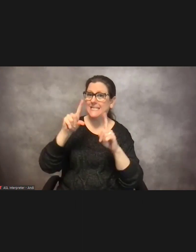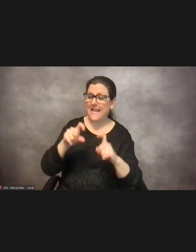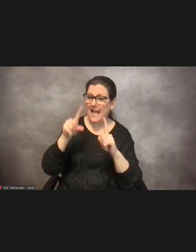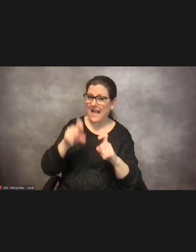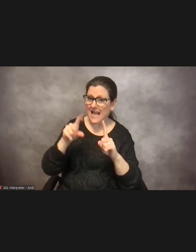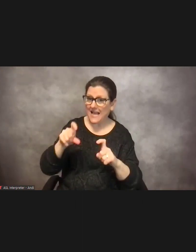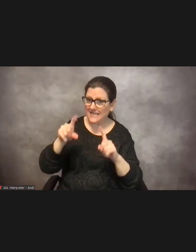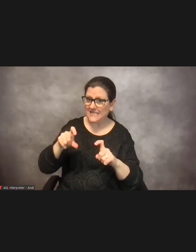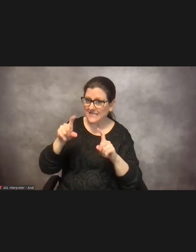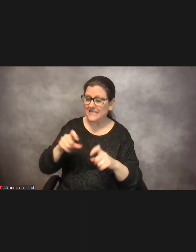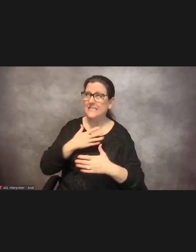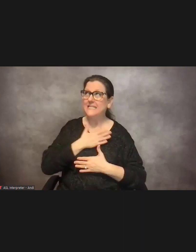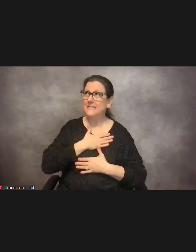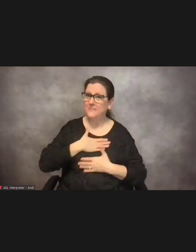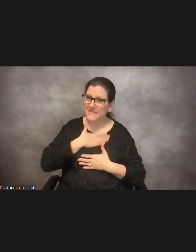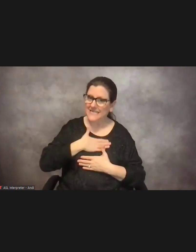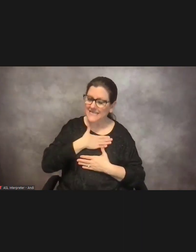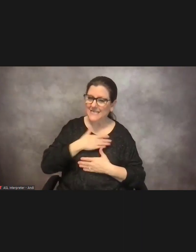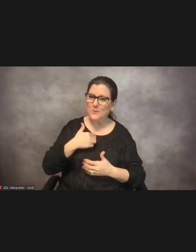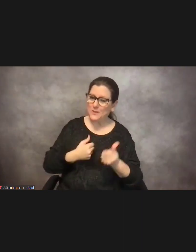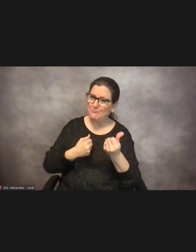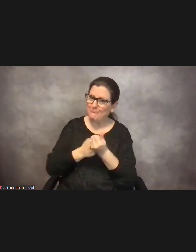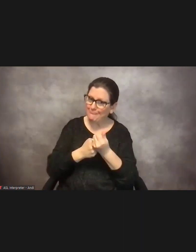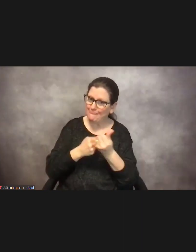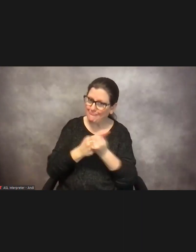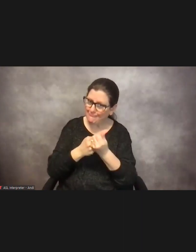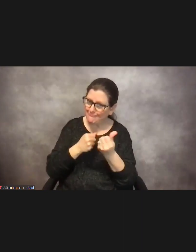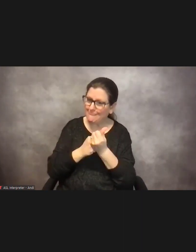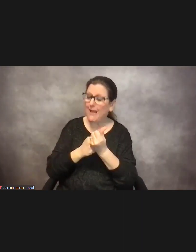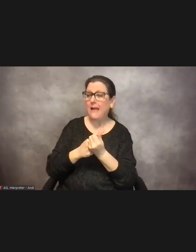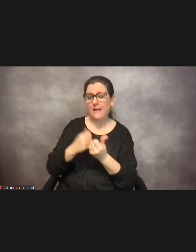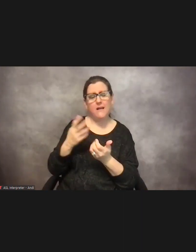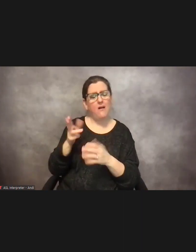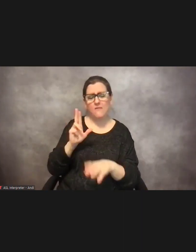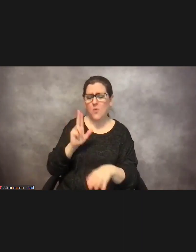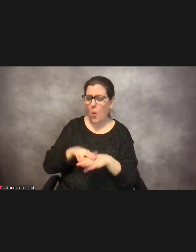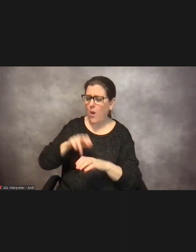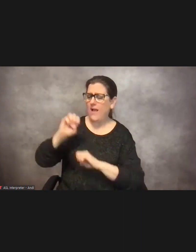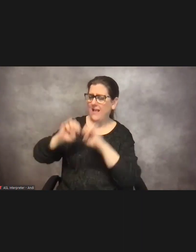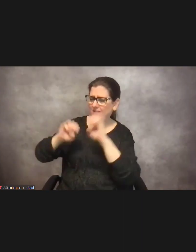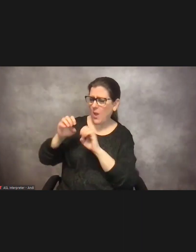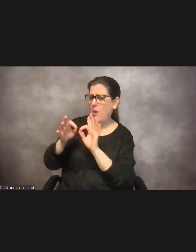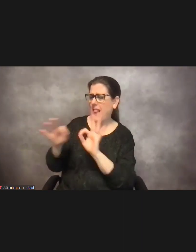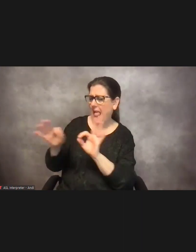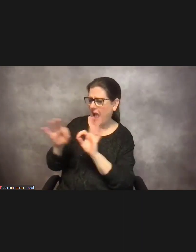We are big advocates of getting, um, evaluations of language paired